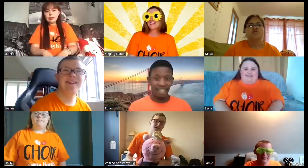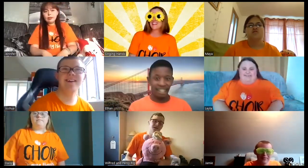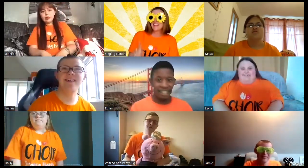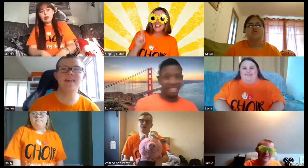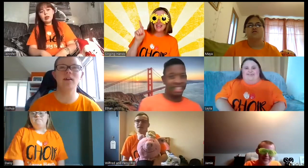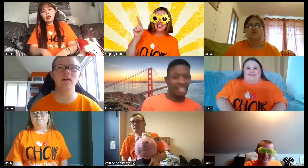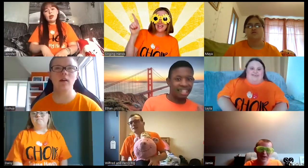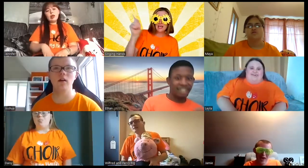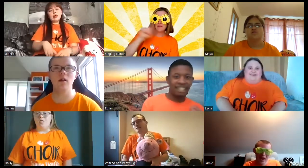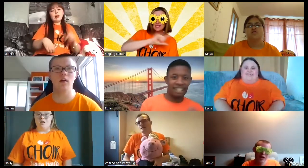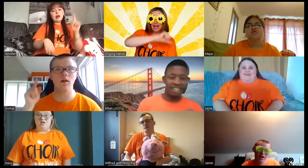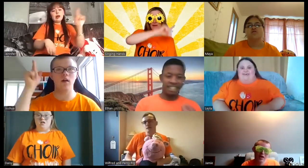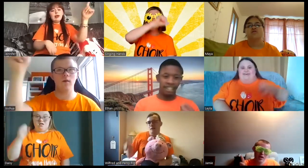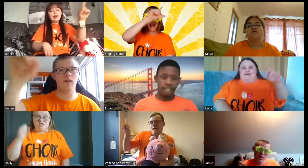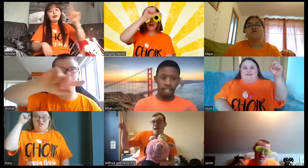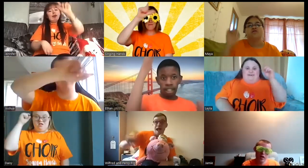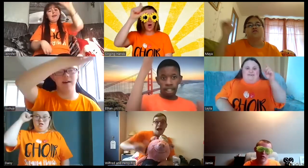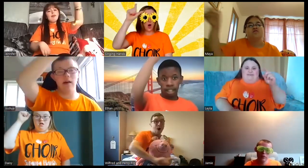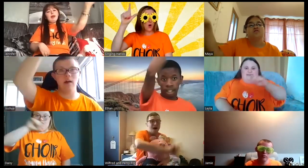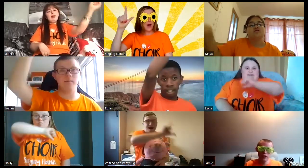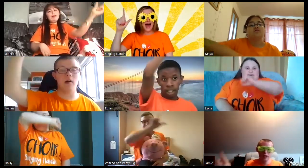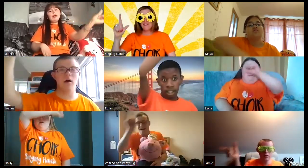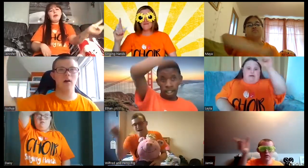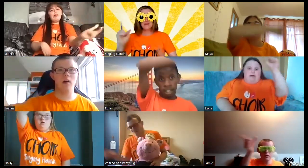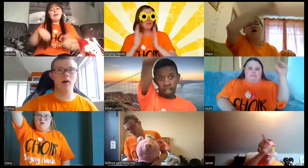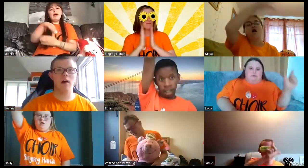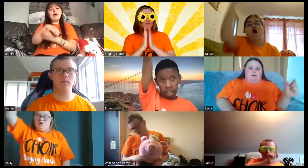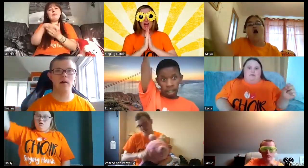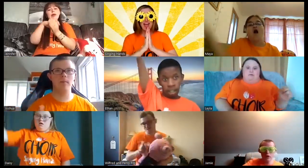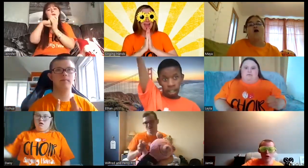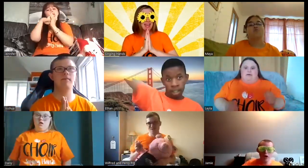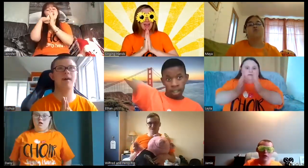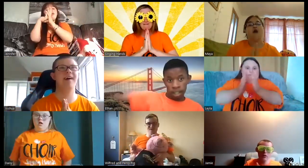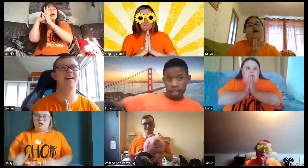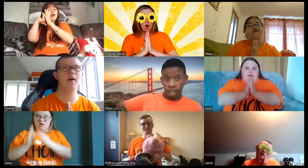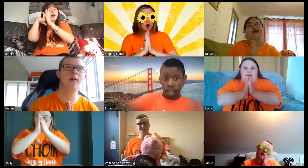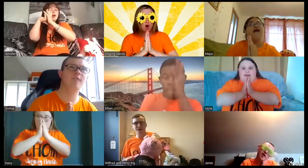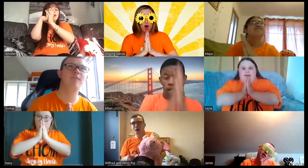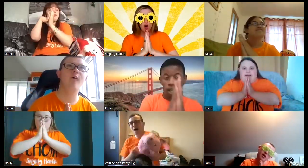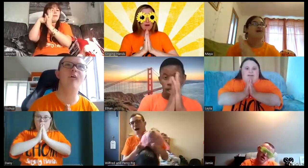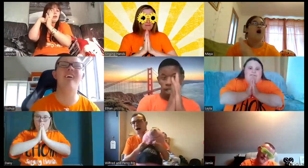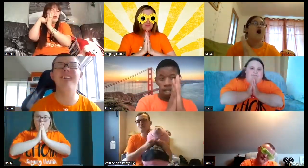Here is that rainbow I've been praying for